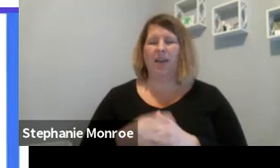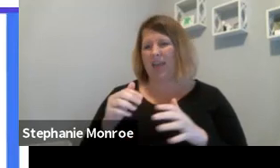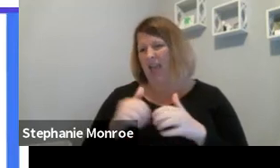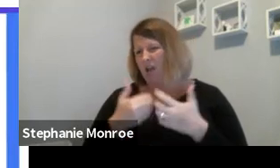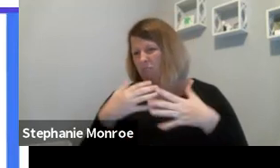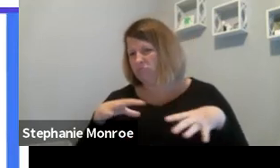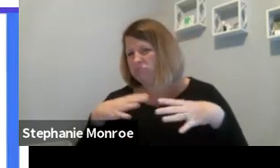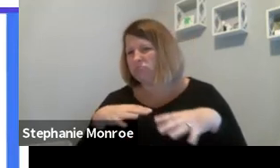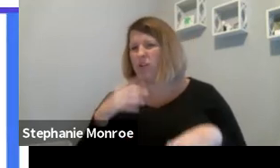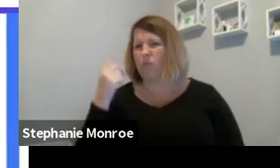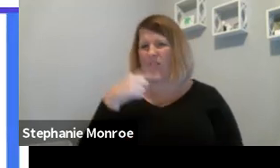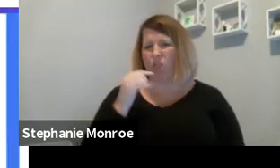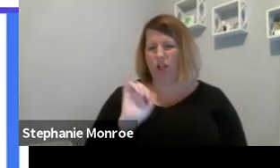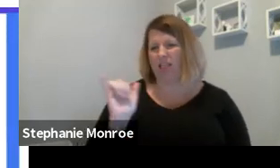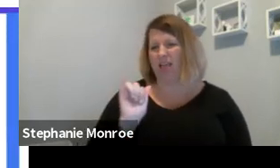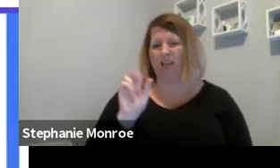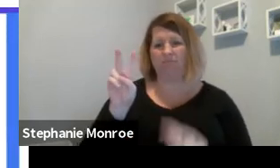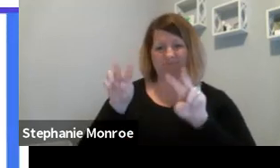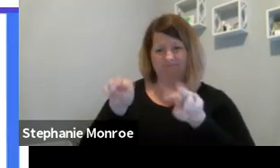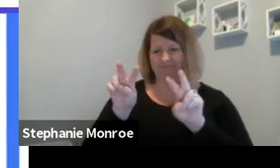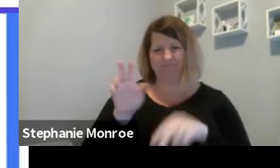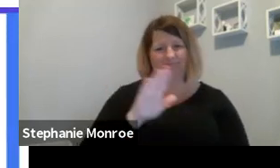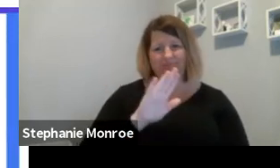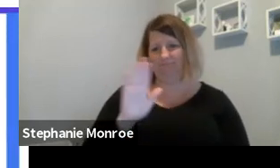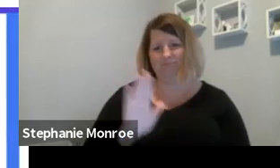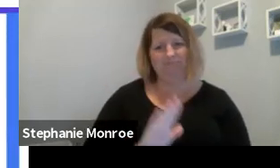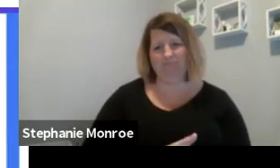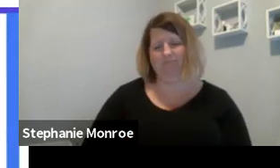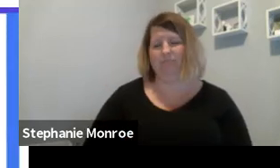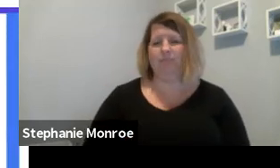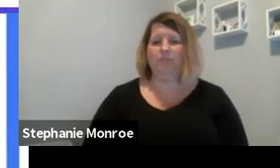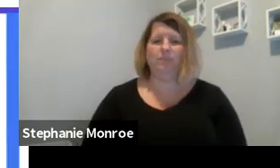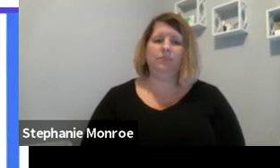their appearance, or what they are doing.